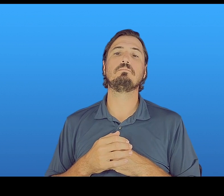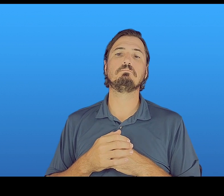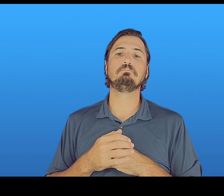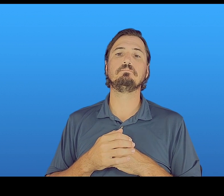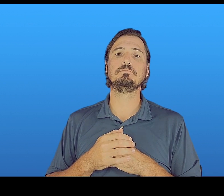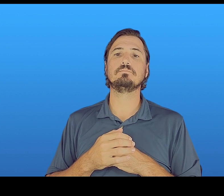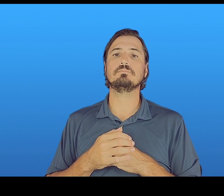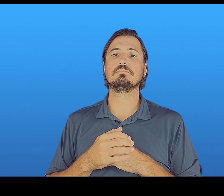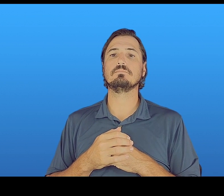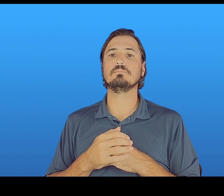to be sometime in November